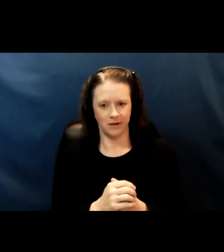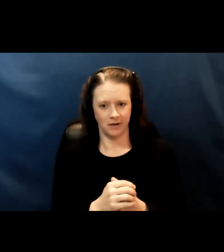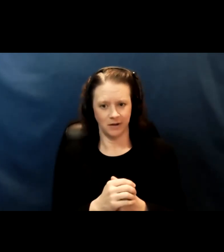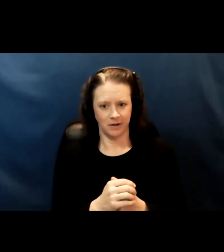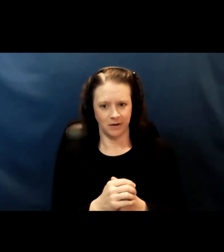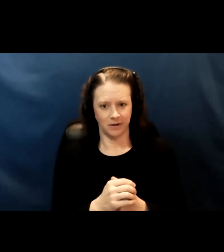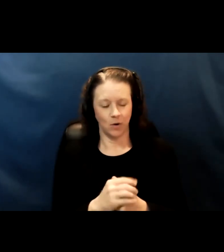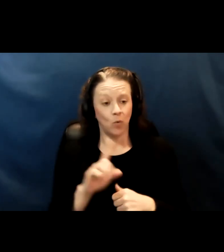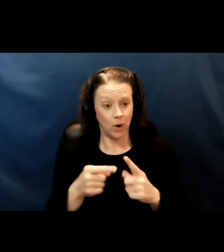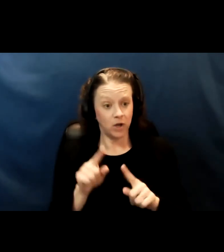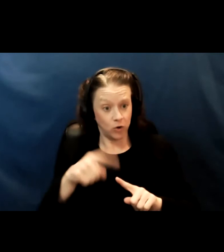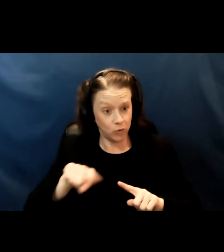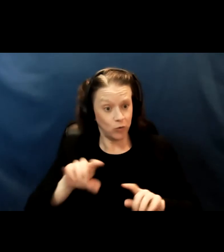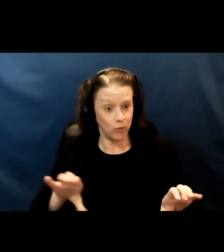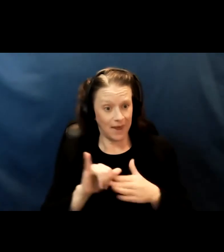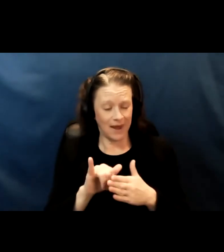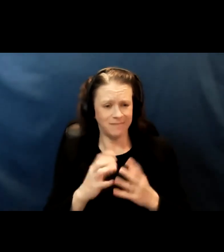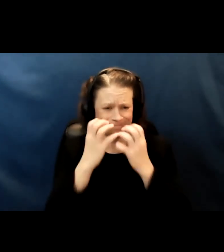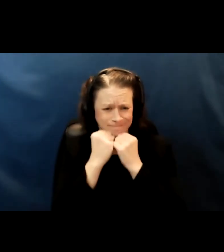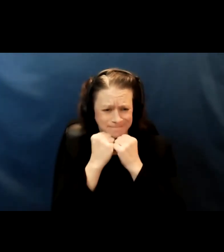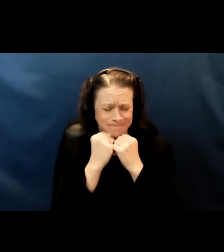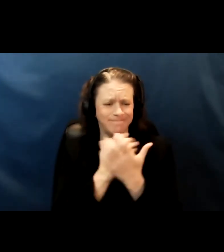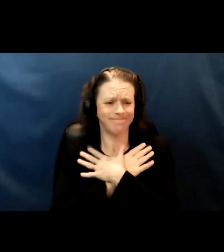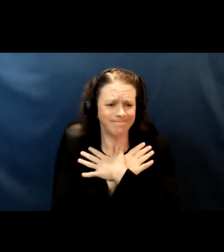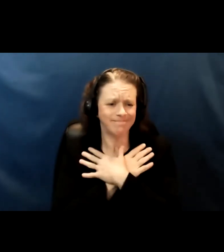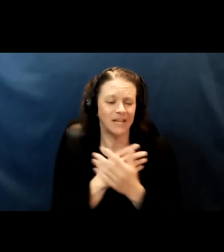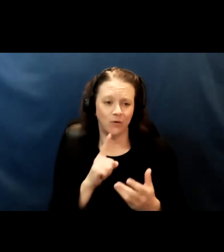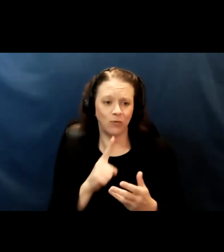it matters. It matters to lots of people, it matters to me.